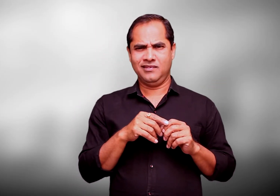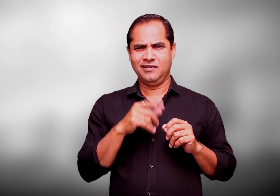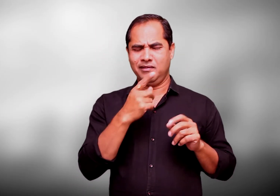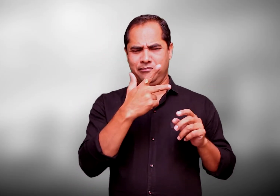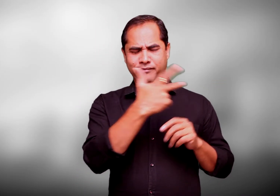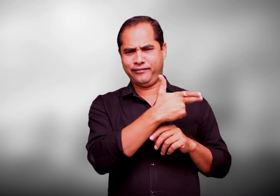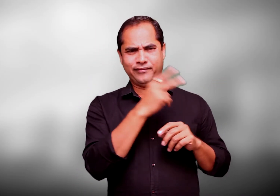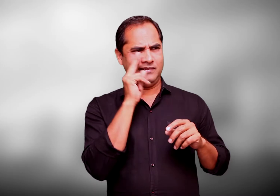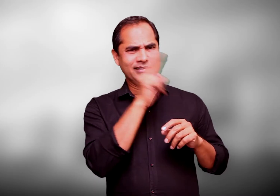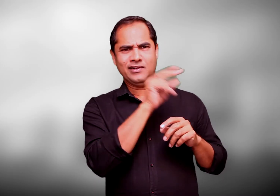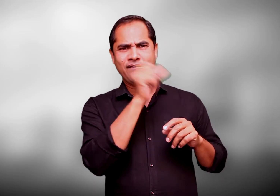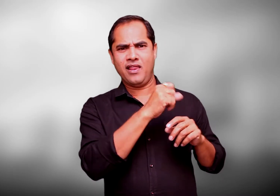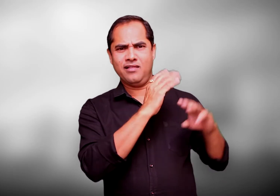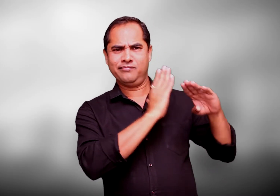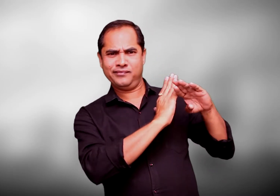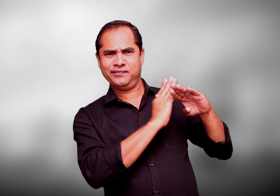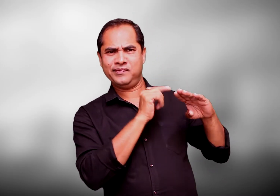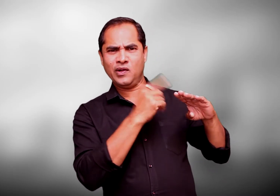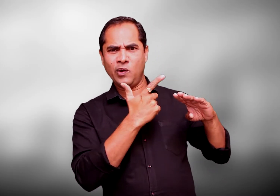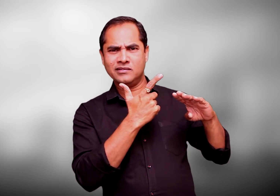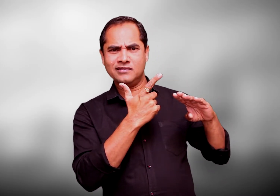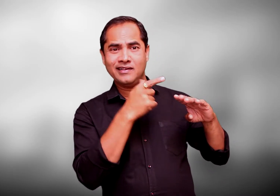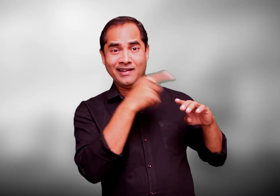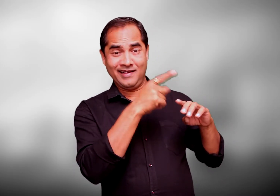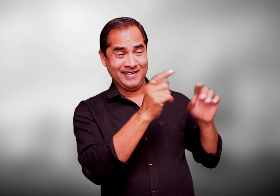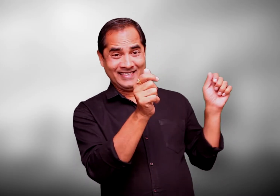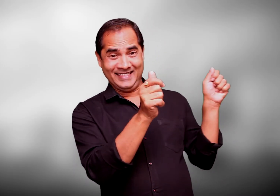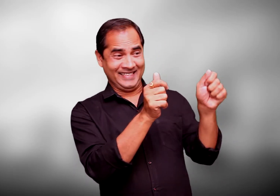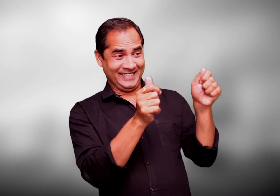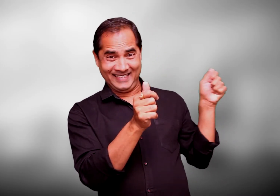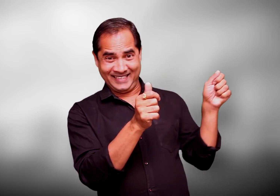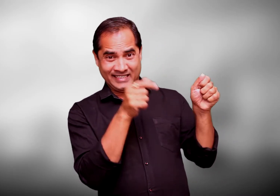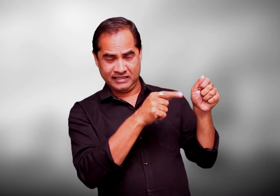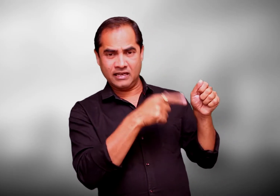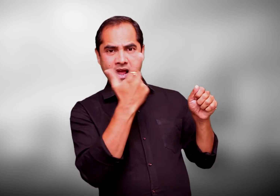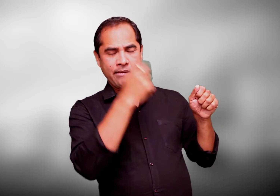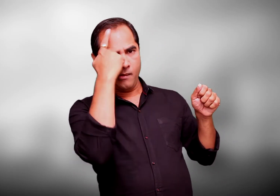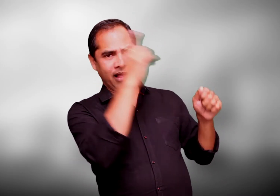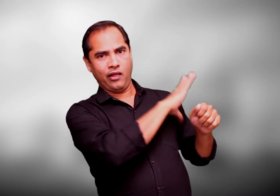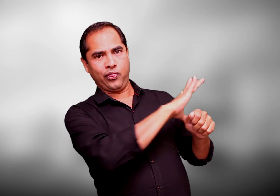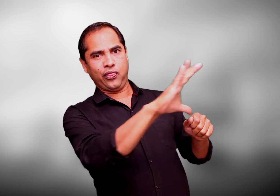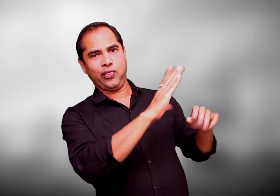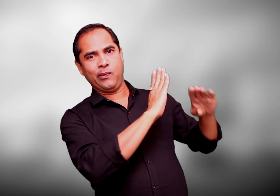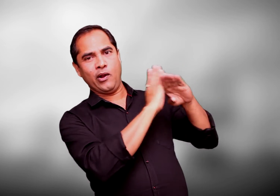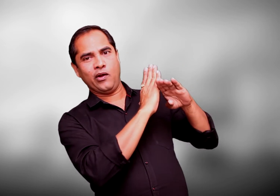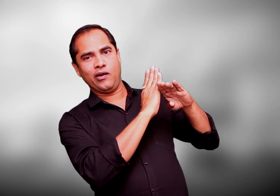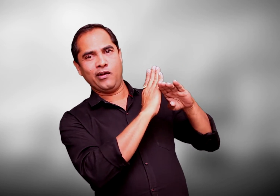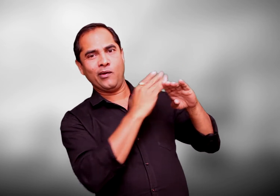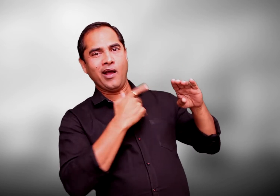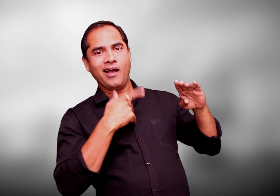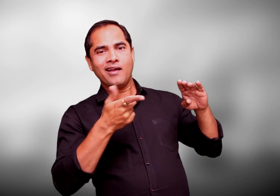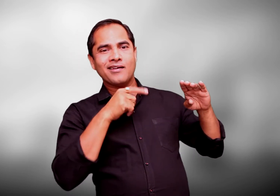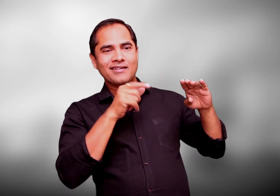she found her view cut off by a canvas blind that covered the lower part of her window.